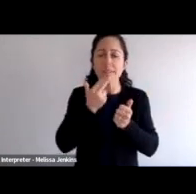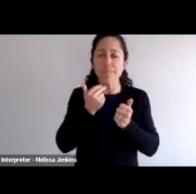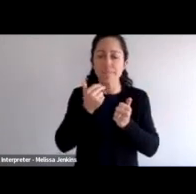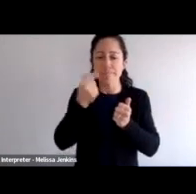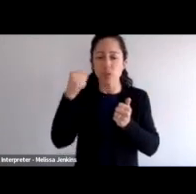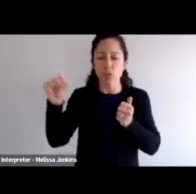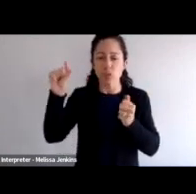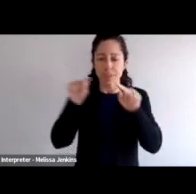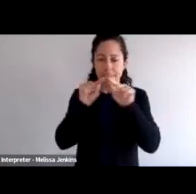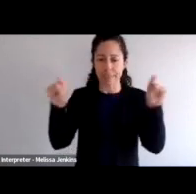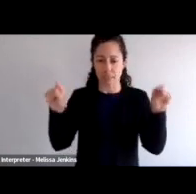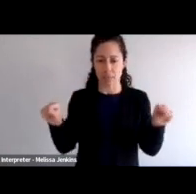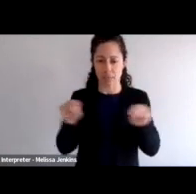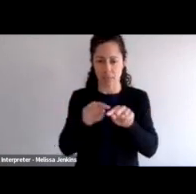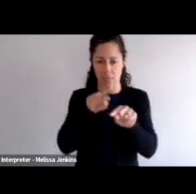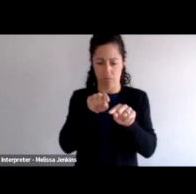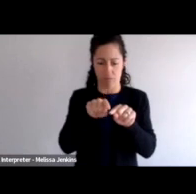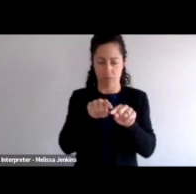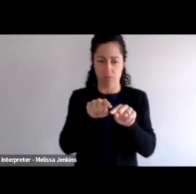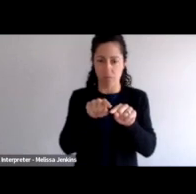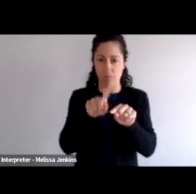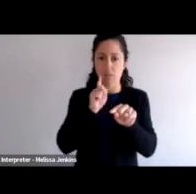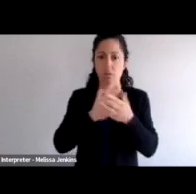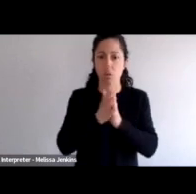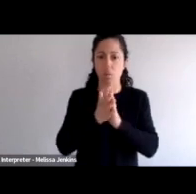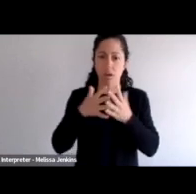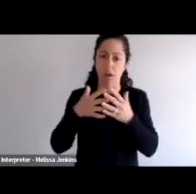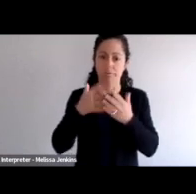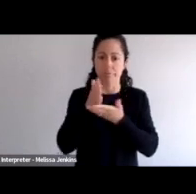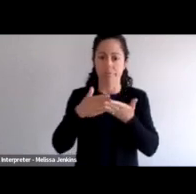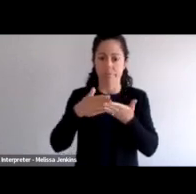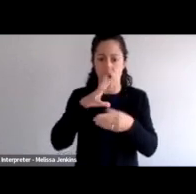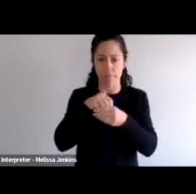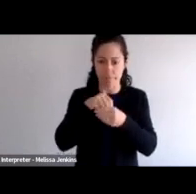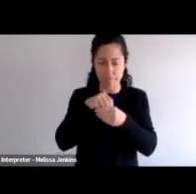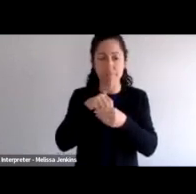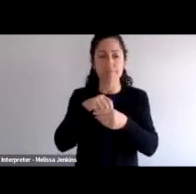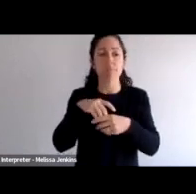the data collection and everybody that comes through RARE-X will follow the first initial